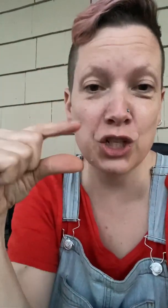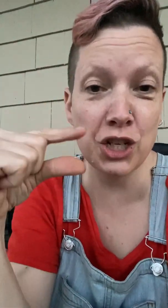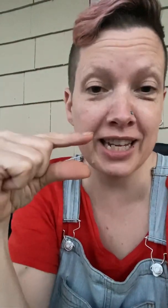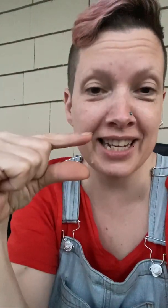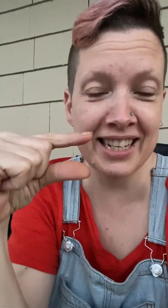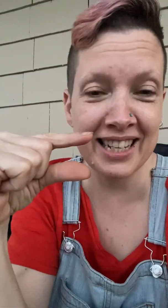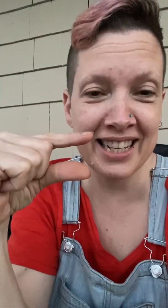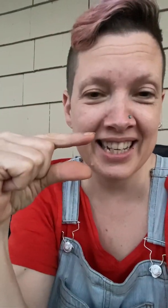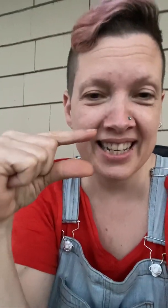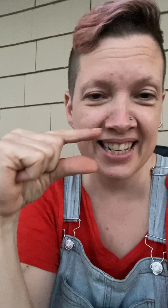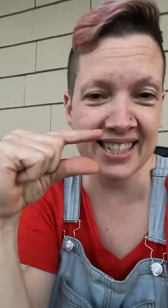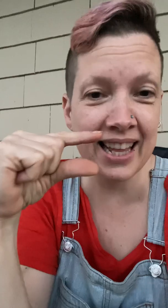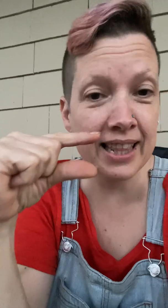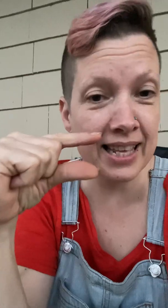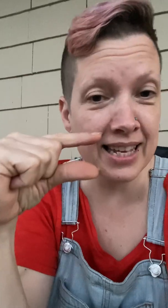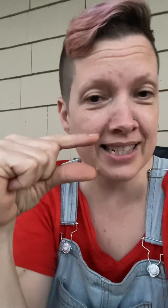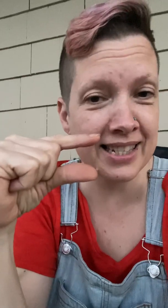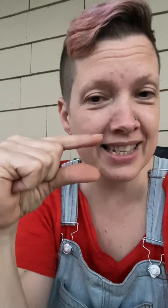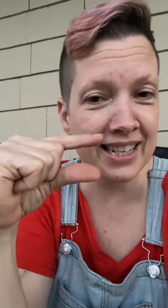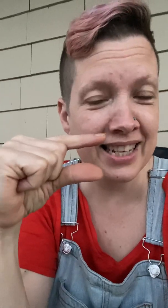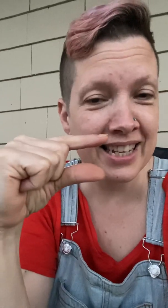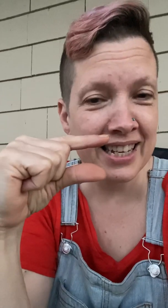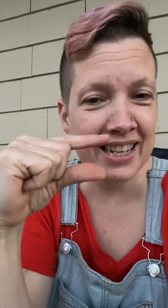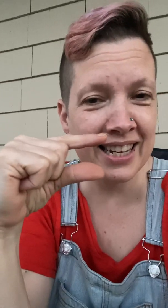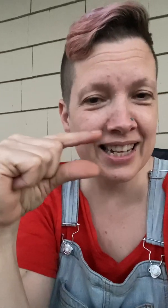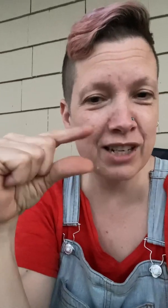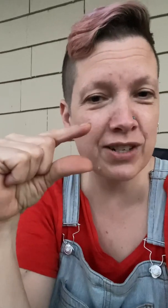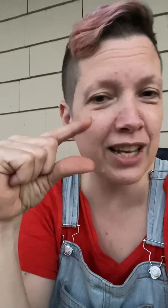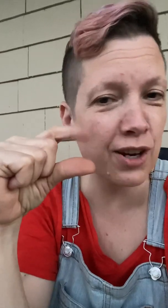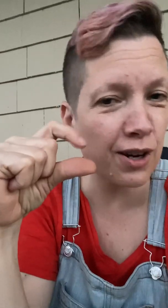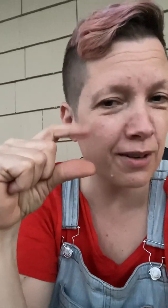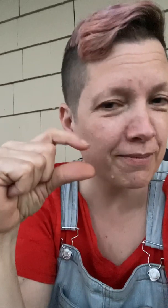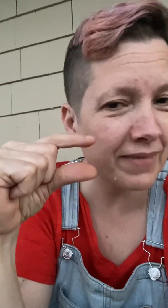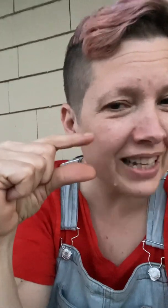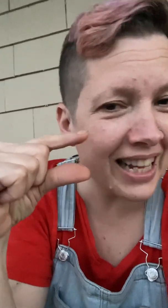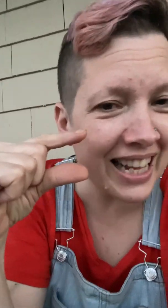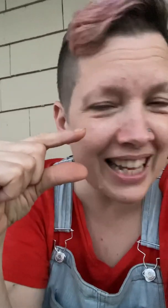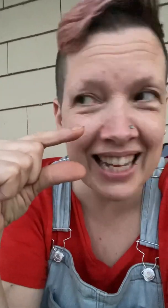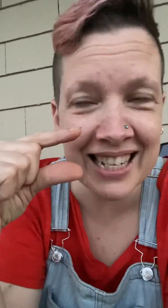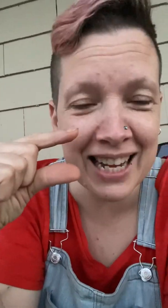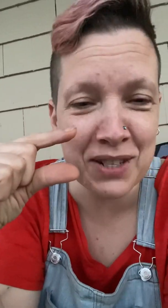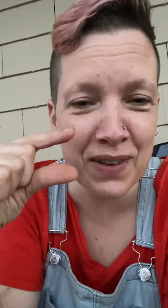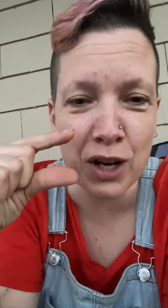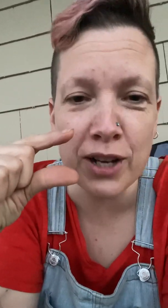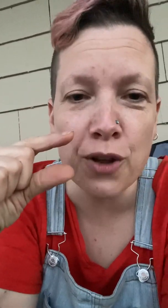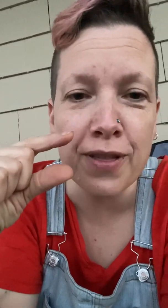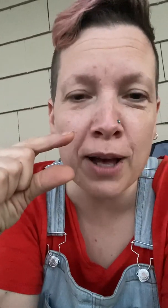G is like this. You take your [loud motorcycle noise] index finger and your thumb,